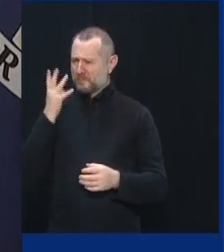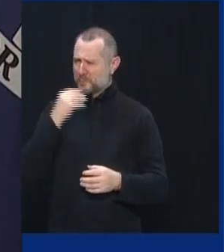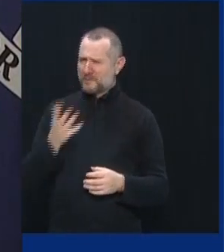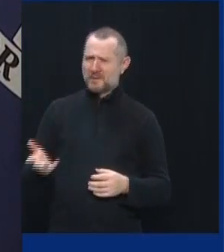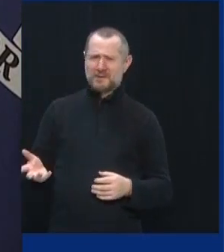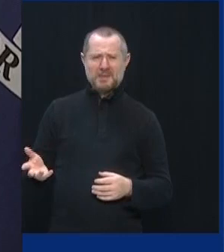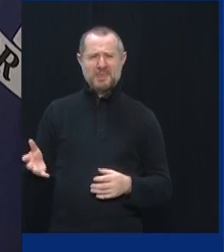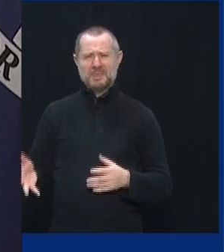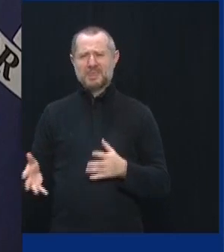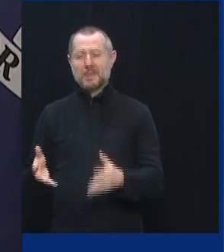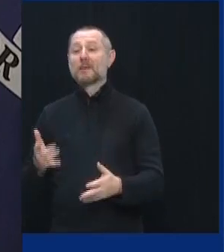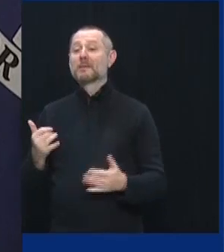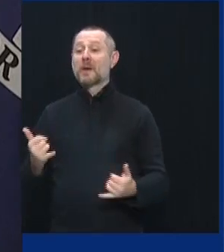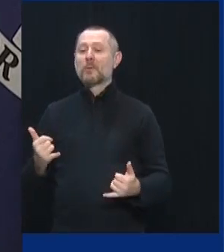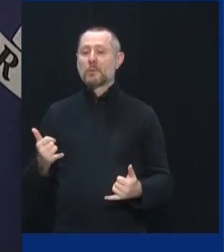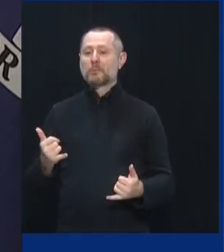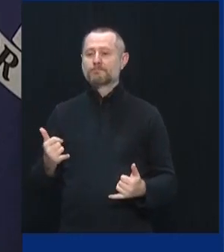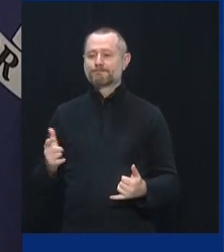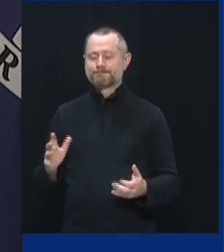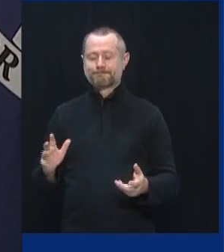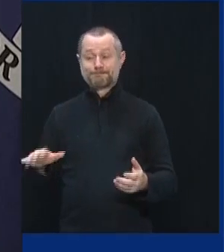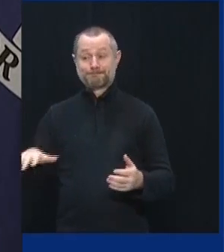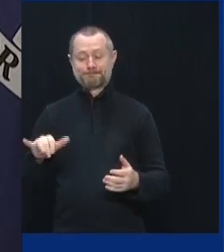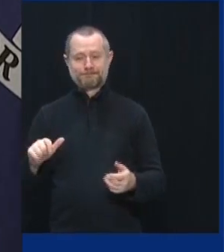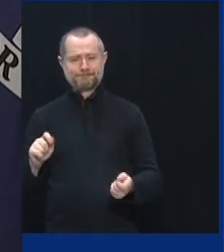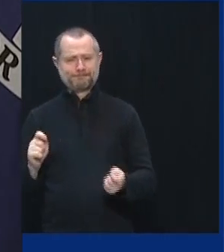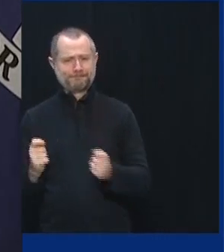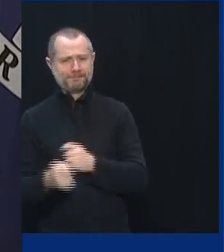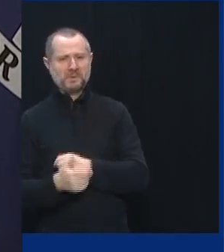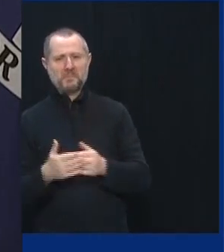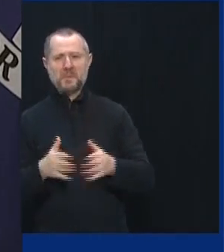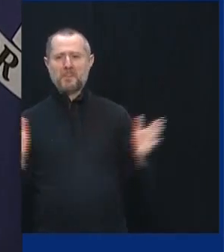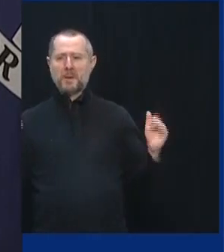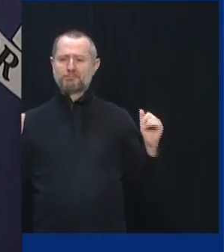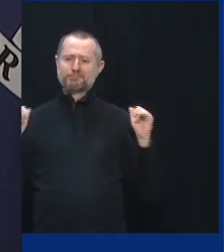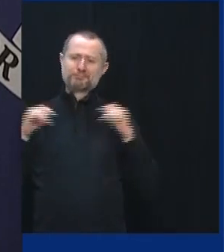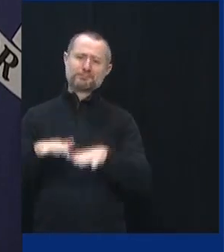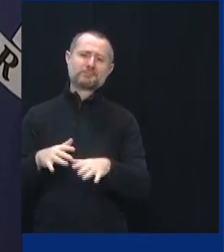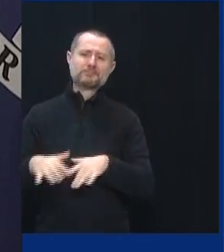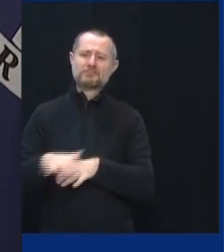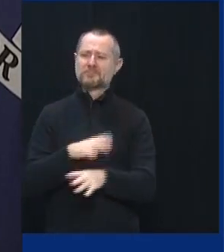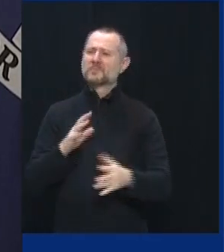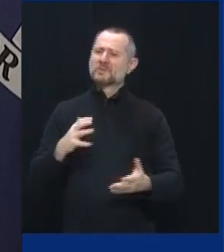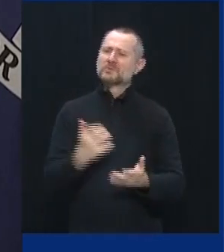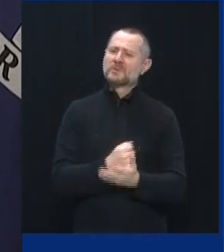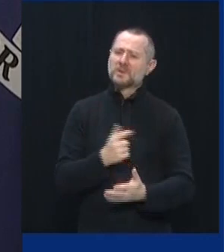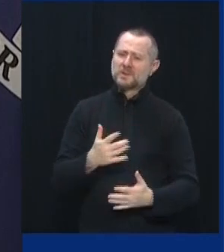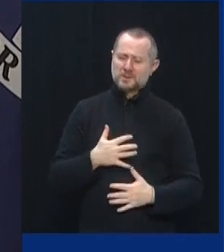TURNED INTO A PUBLIC SPACE. THE WEST SIDE WAS SAYING IT'S A BEAUTIFUL PIER THAT GOES OUT